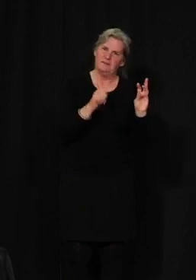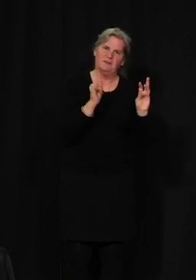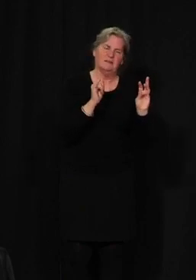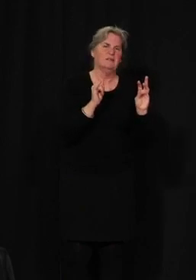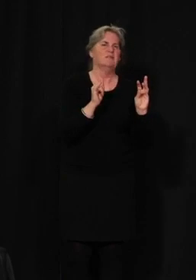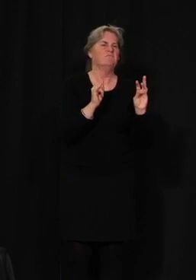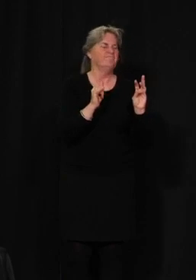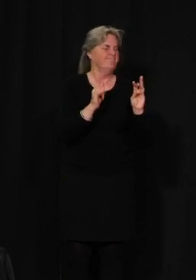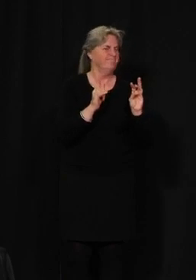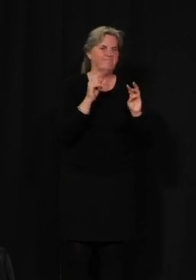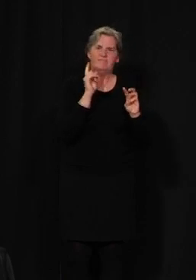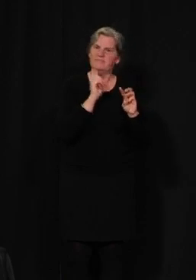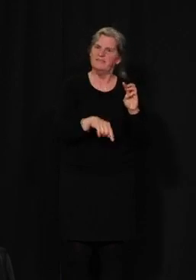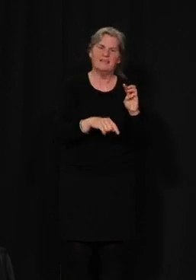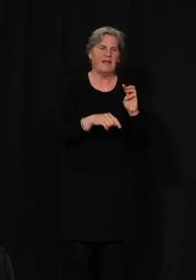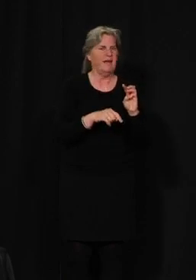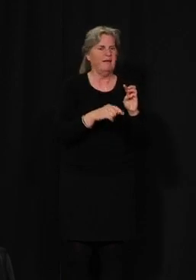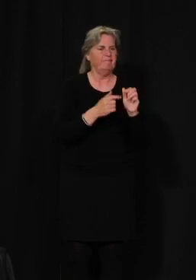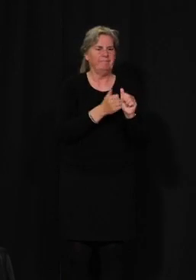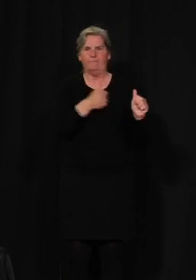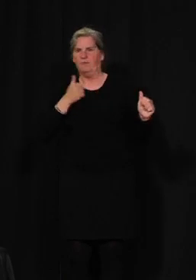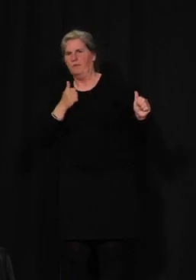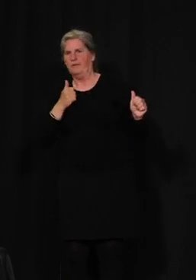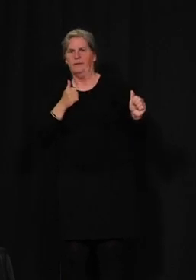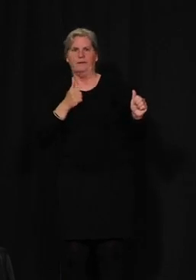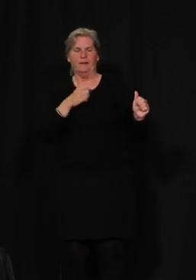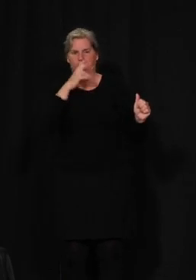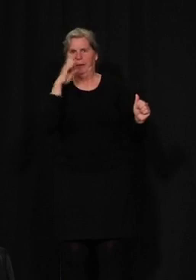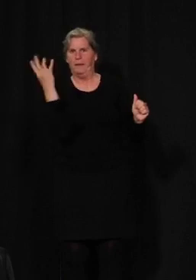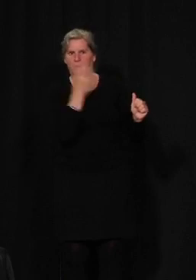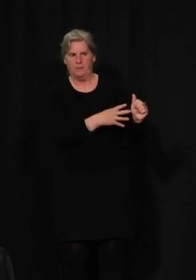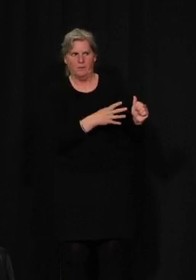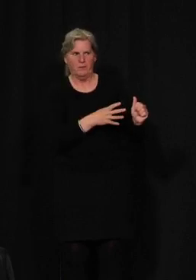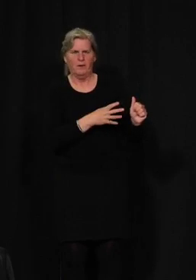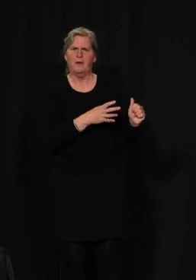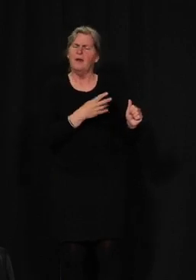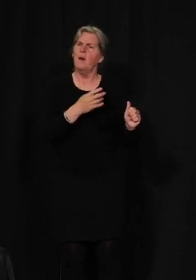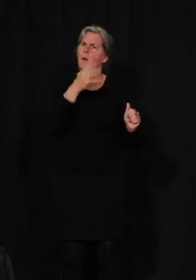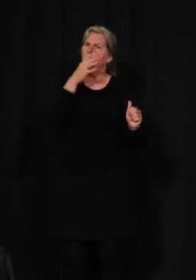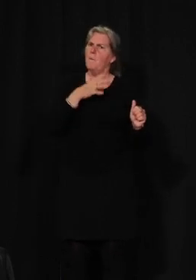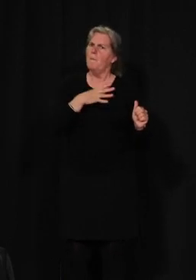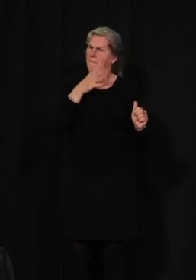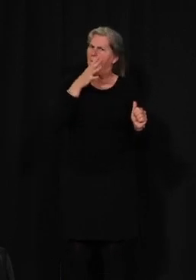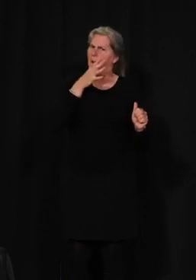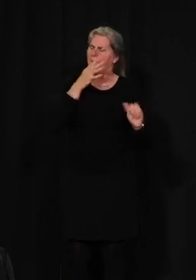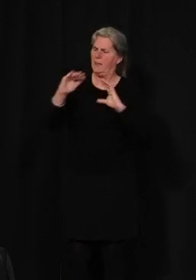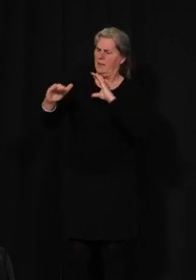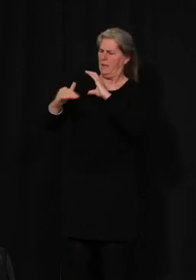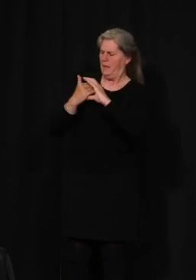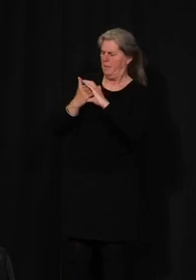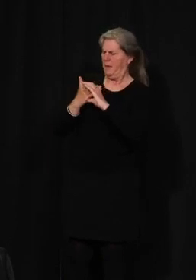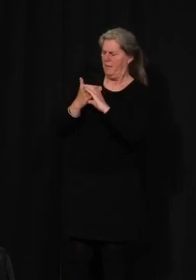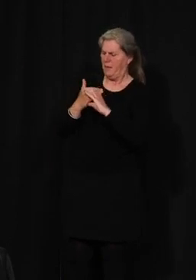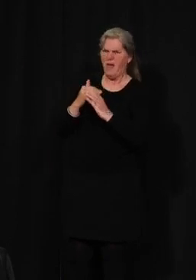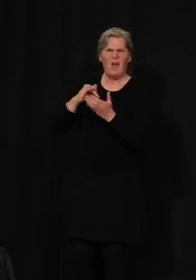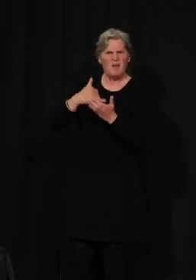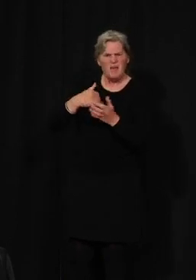go of. This week, I received an e-mail from a mom trying to explain to her children why they should sty two metres from others not in